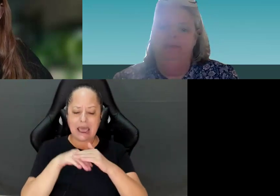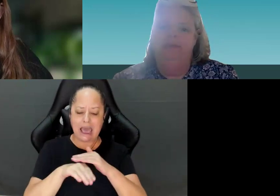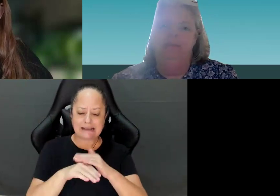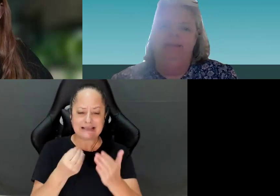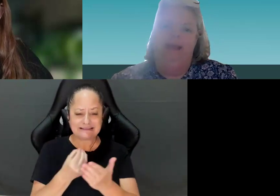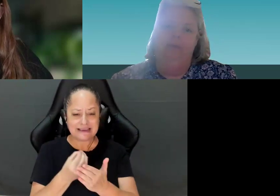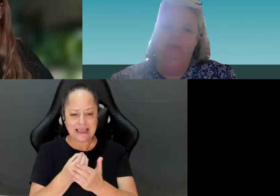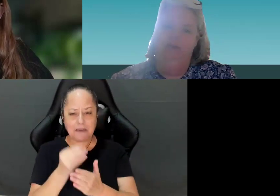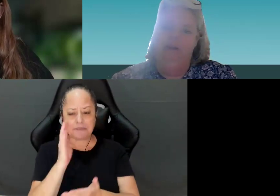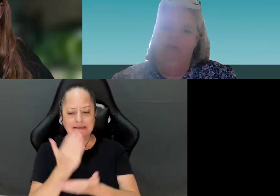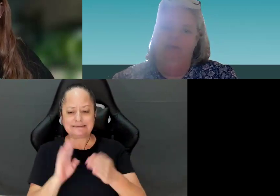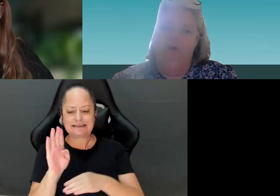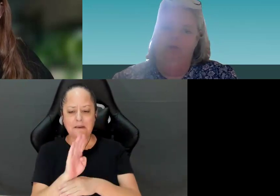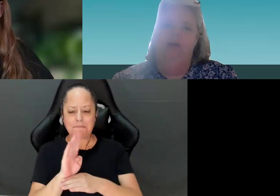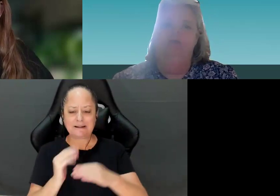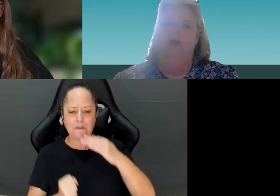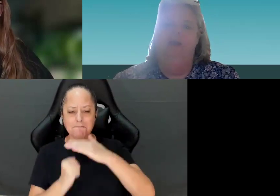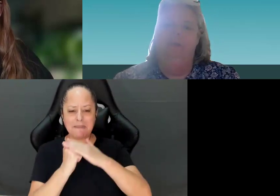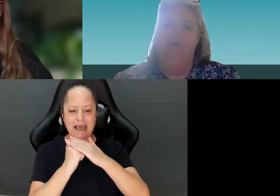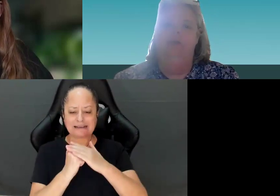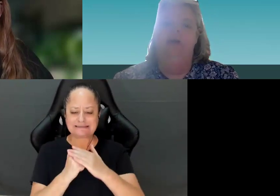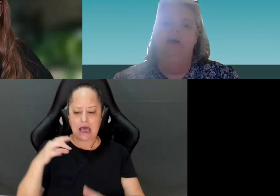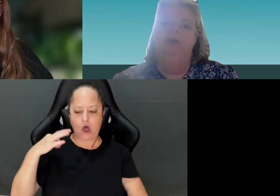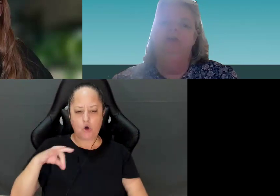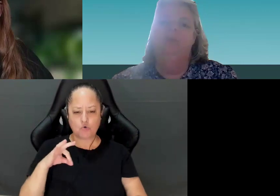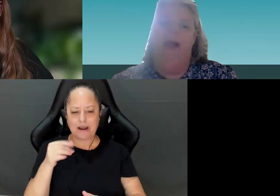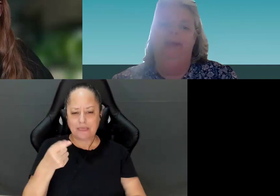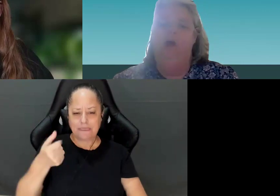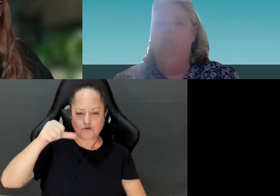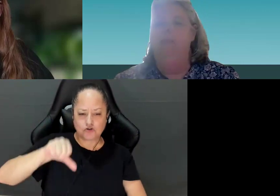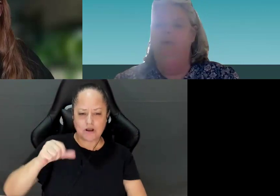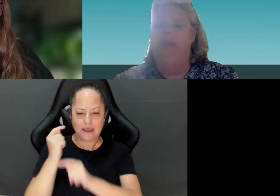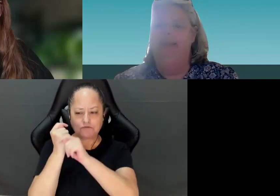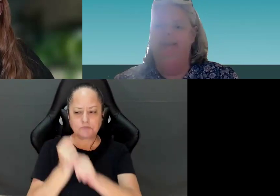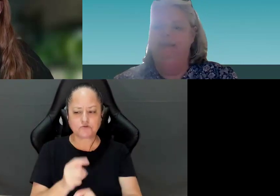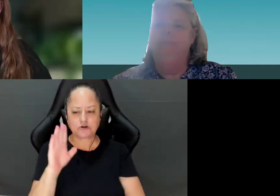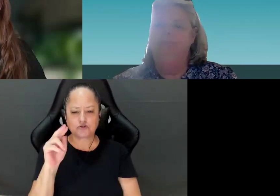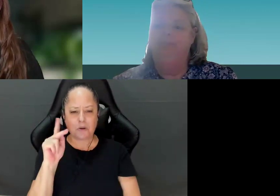Some businesses max out their credit for growth and are denied from traditional banks when most needed.